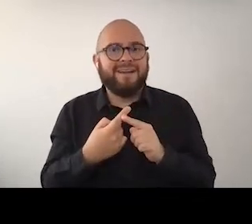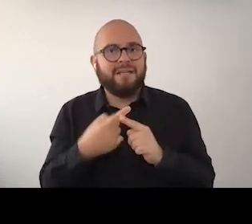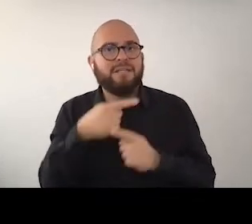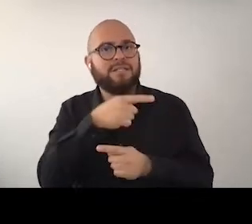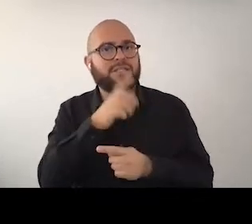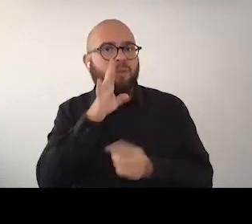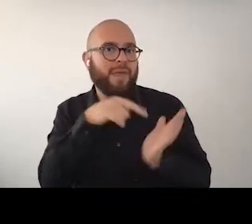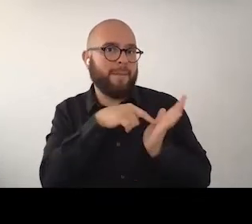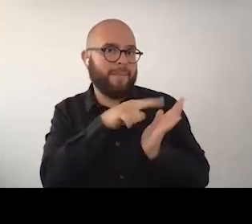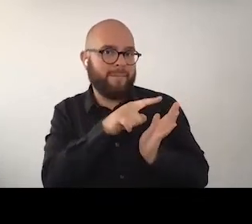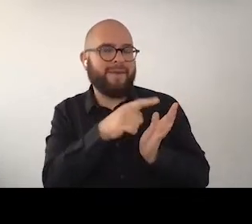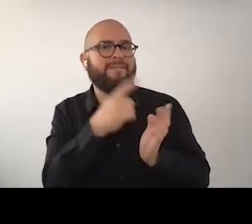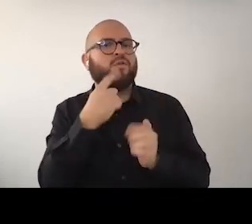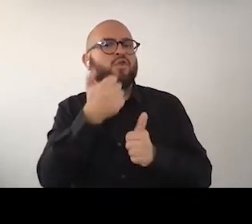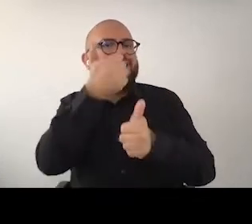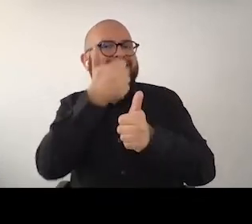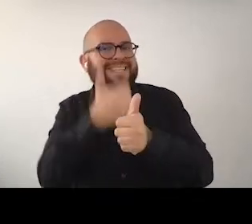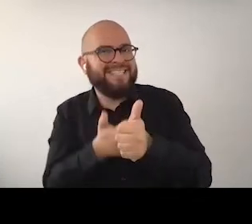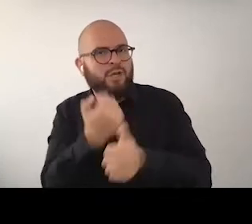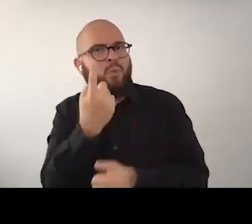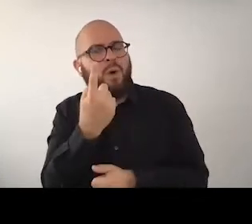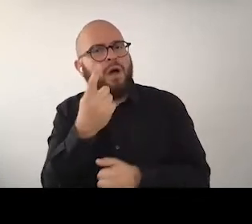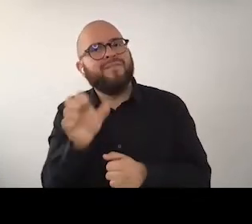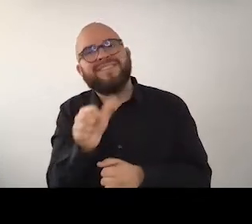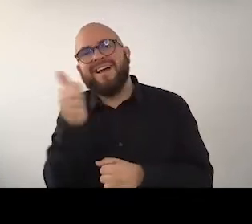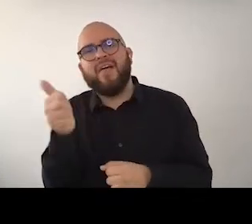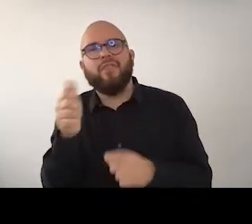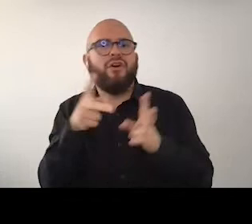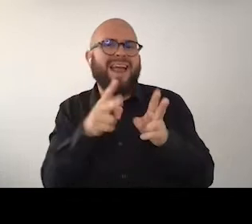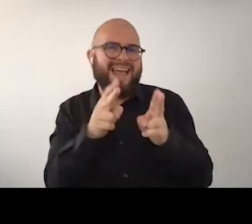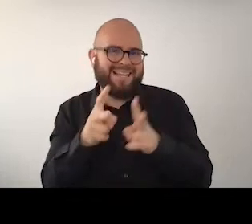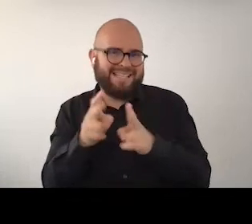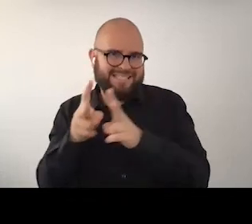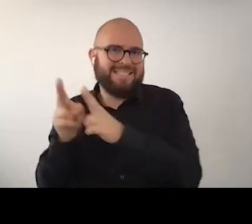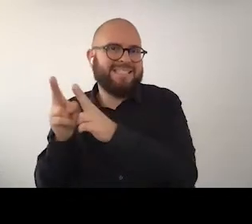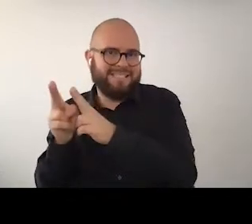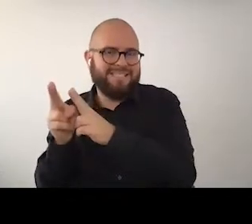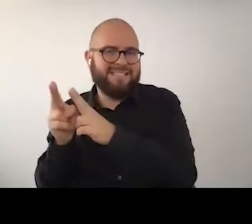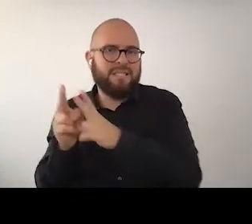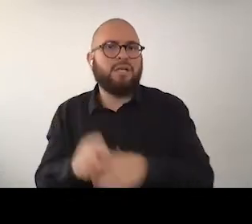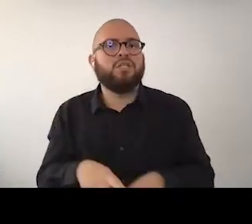to use each one of those additional edits. So when they use the cinnamon,